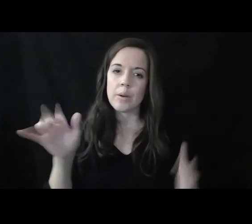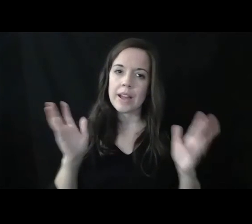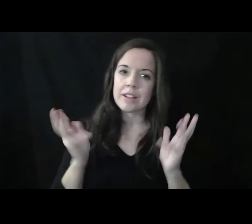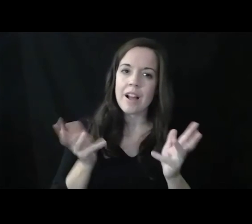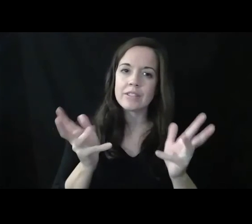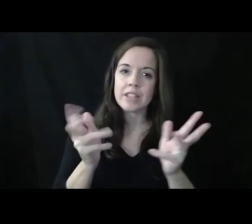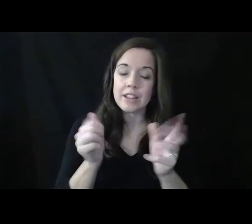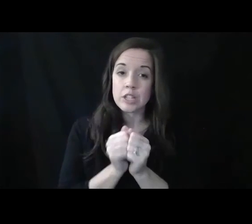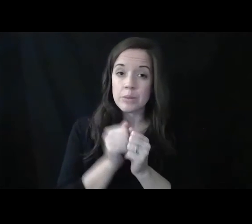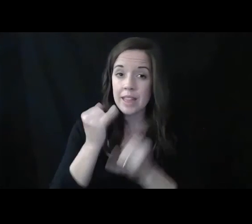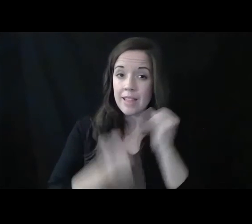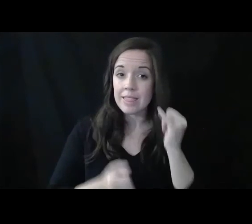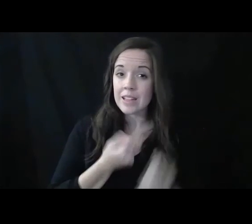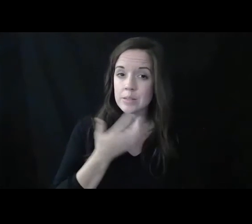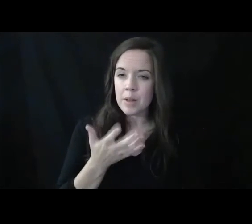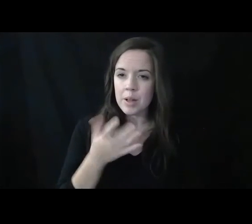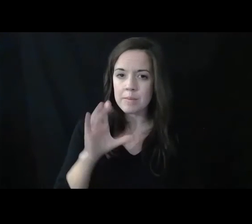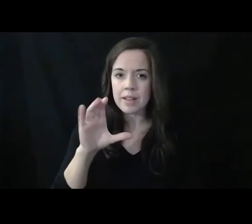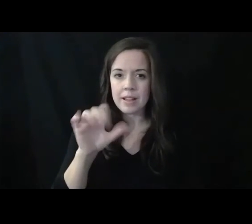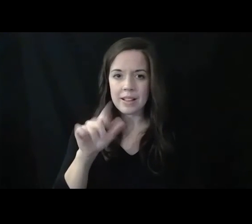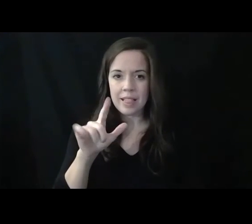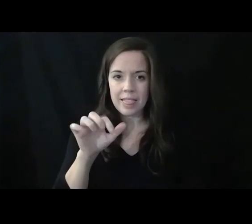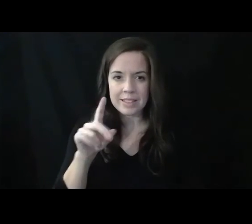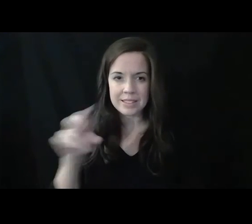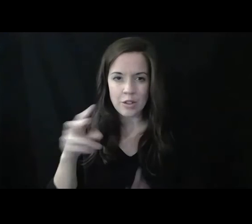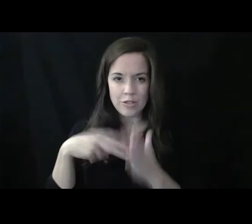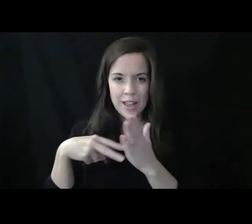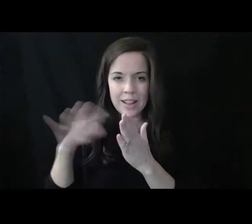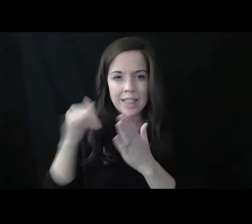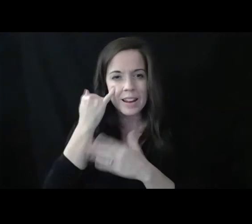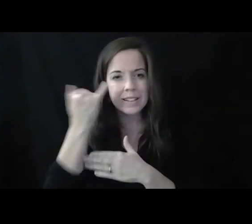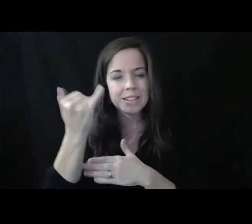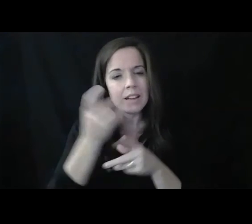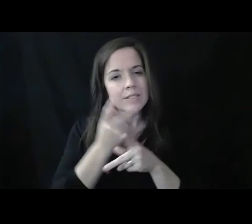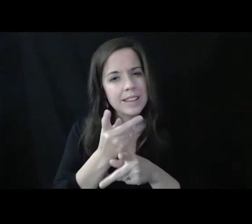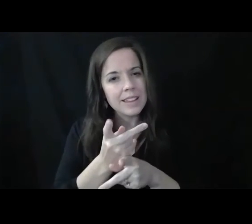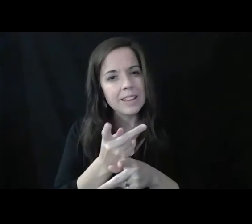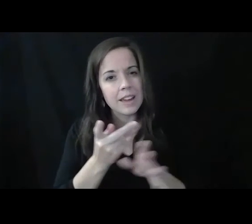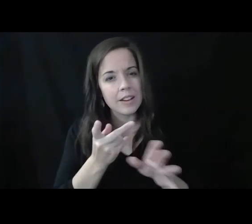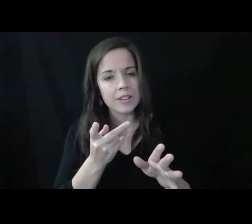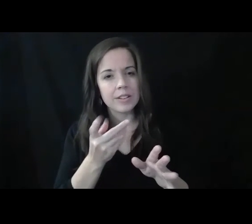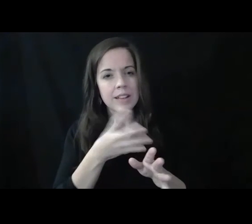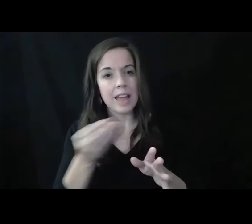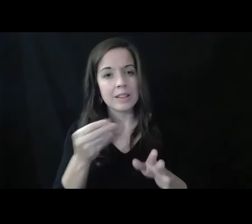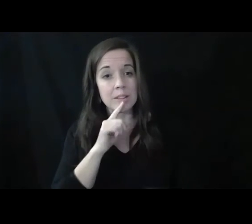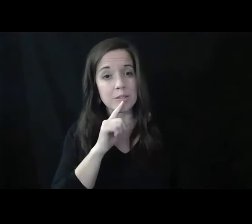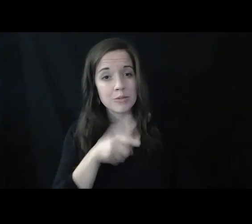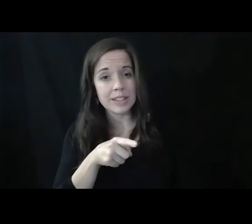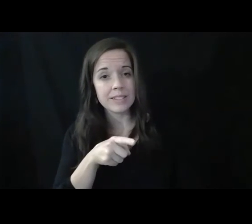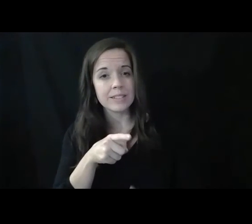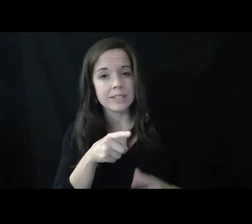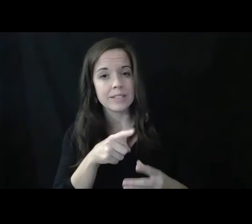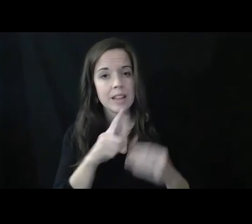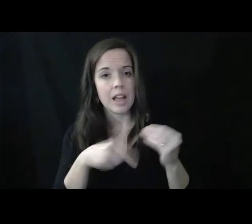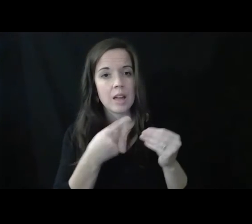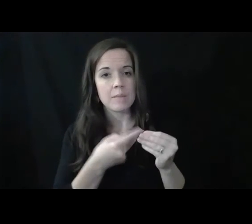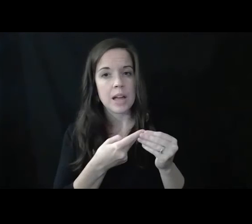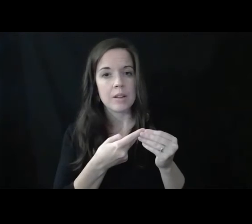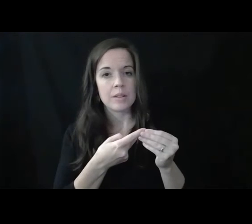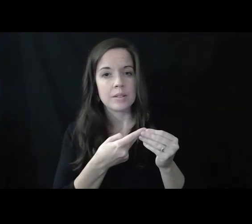poem Callista read, the idea of taking care and being real about what grief is and what